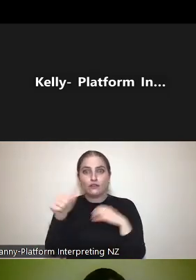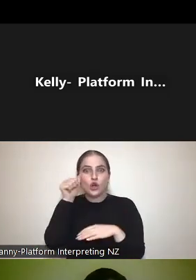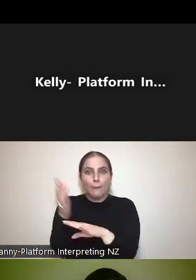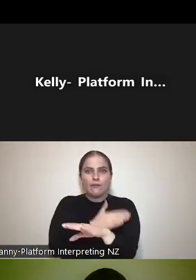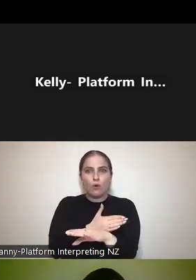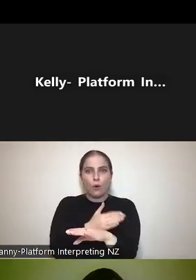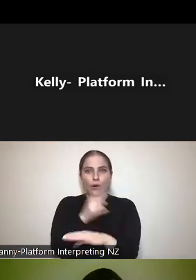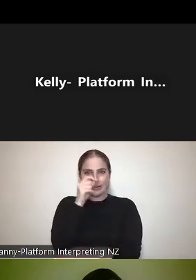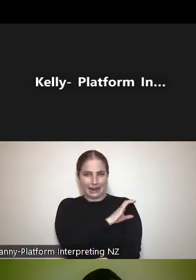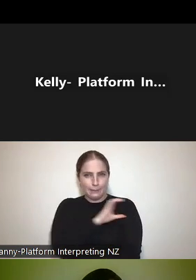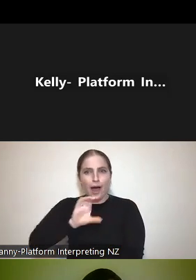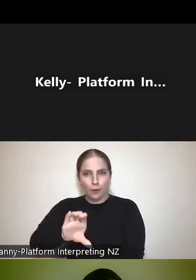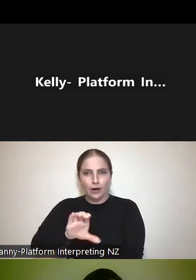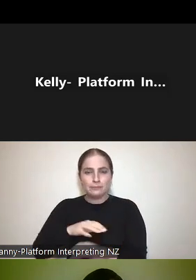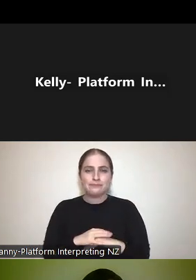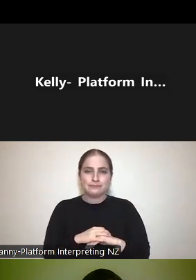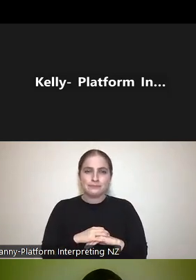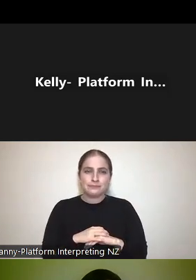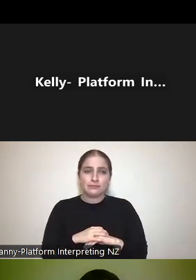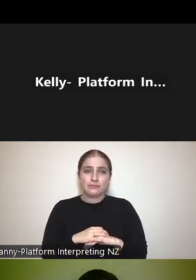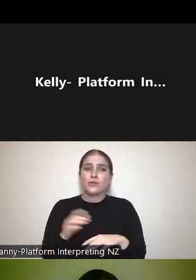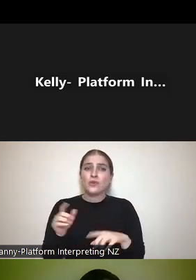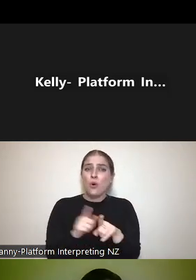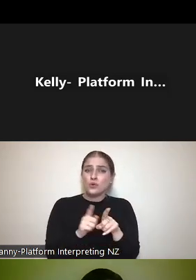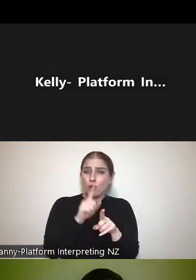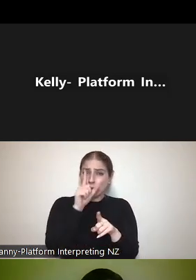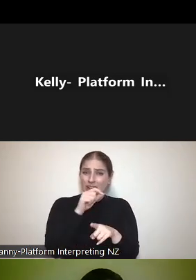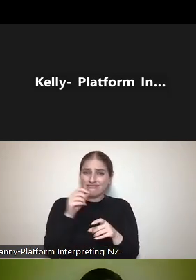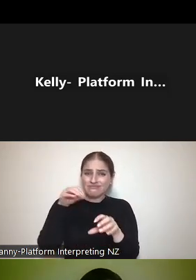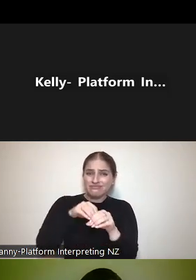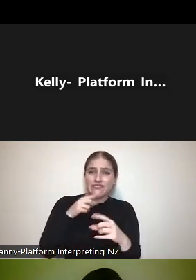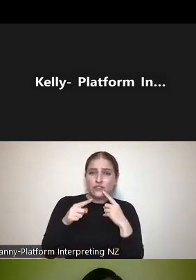Also, describing what the show is like, or how the rehearsal will work.